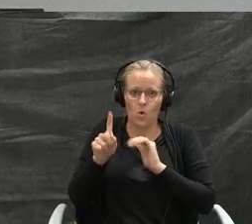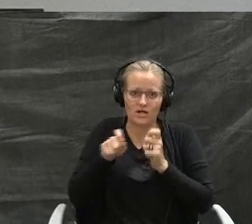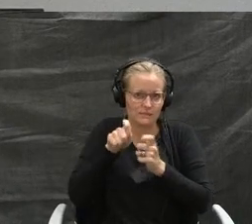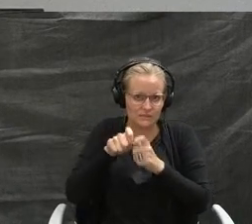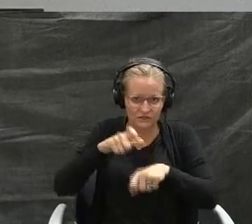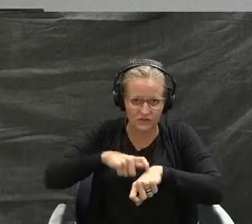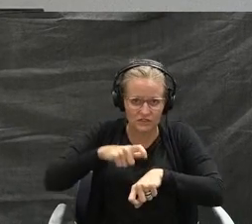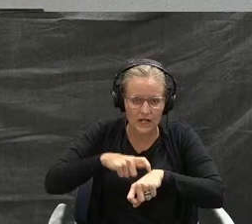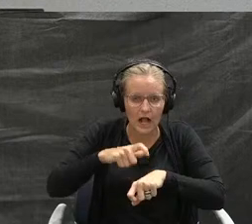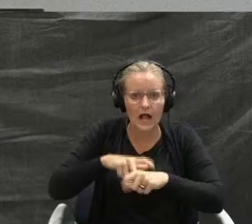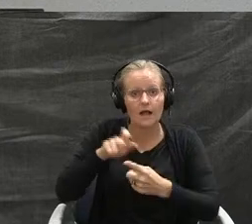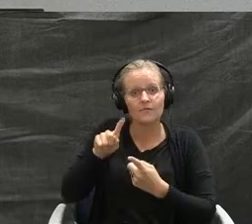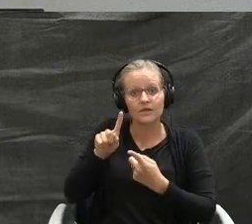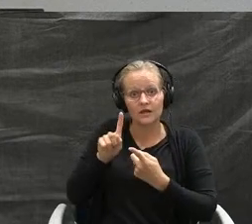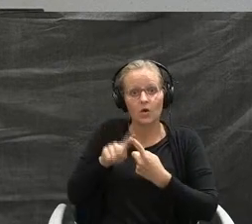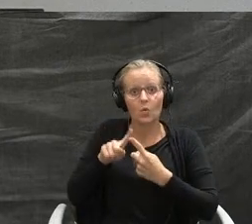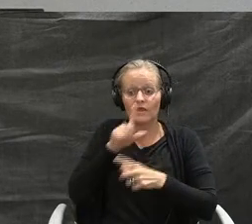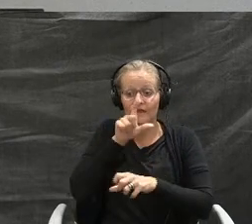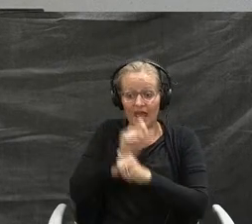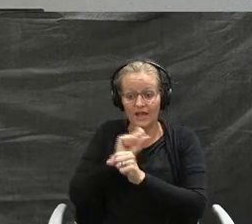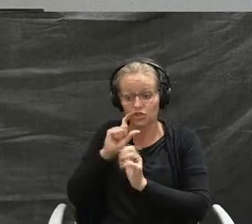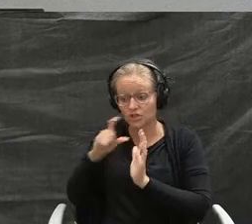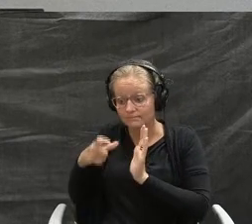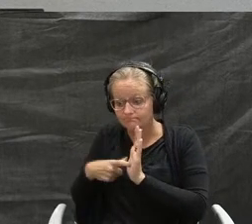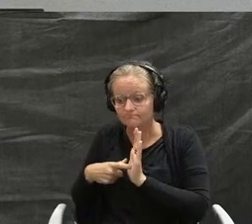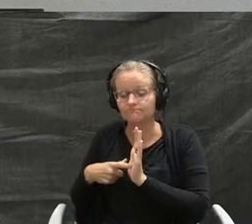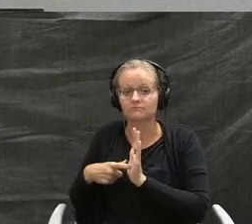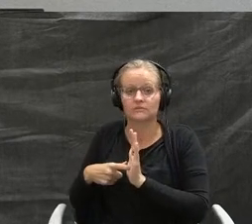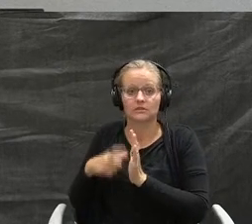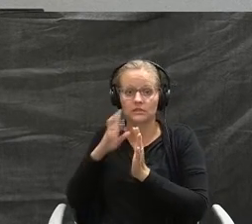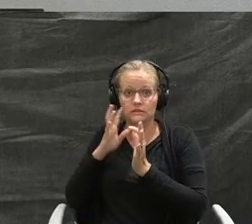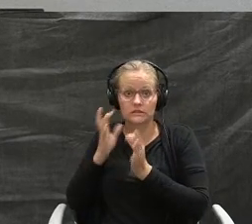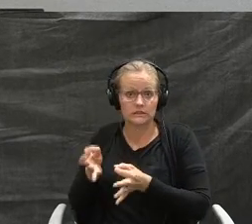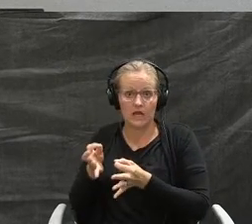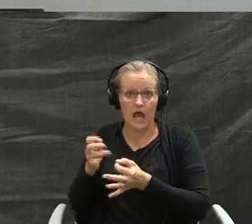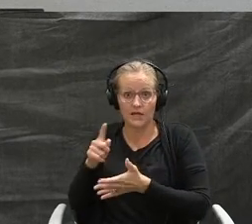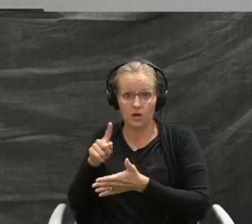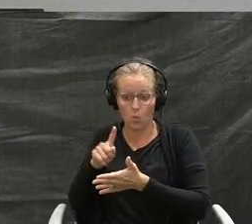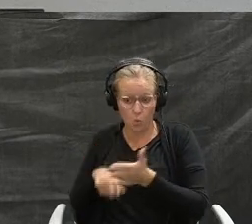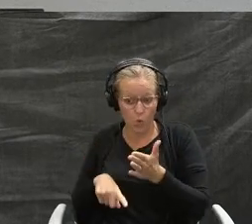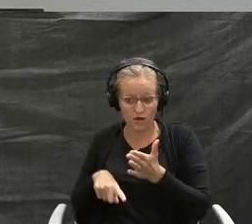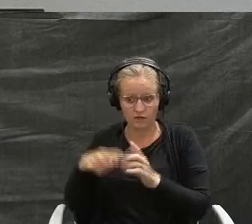know they'll let us know that it's safe for everyone in that